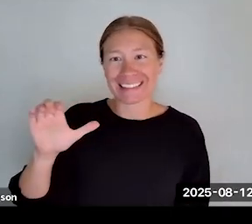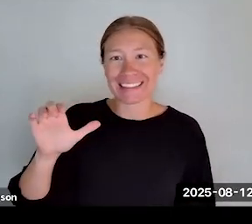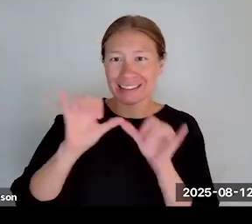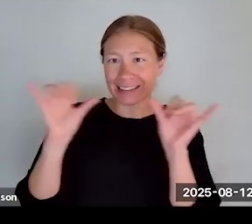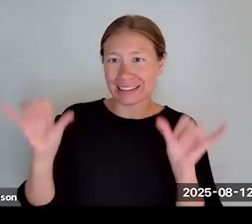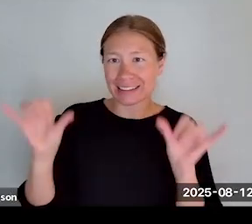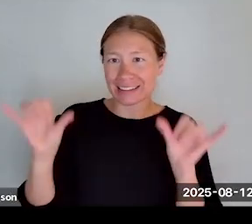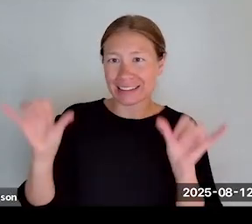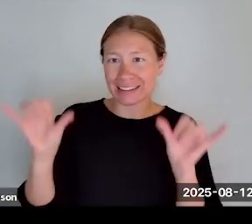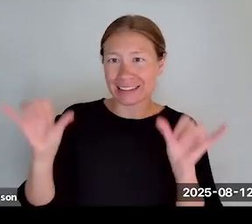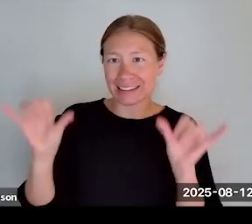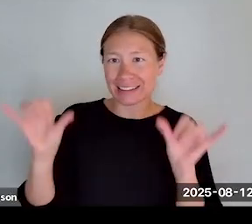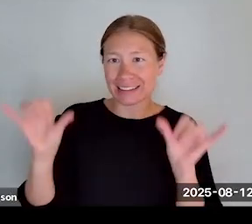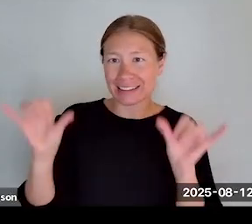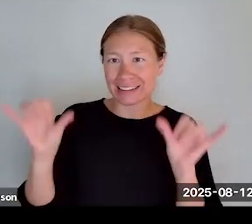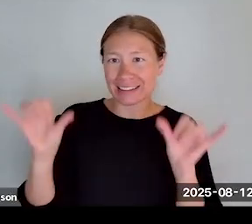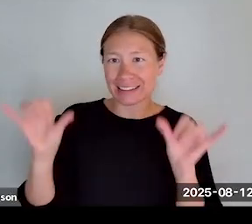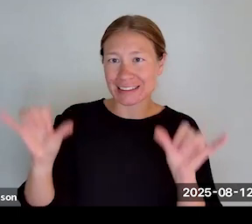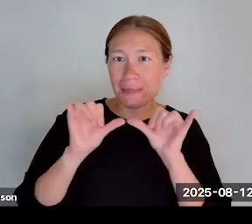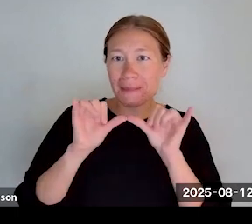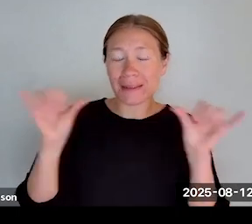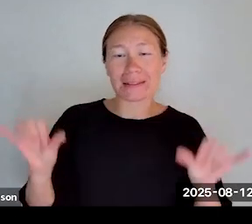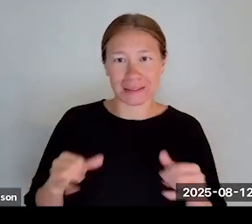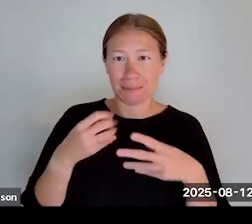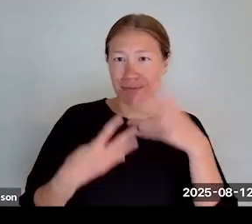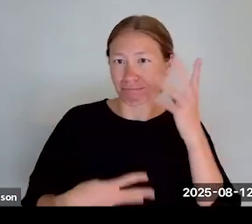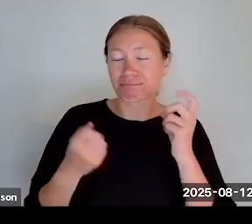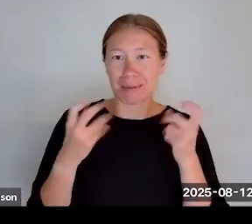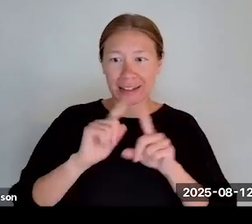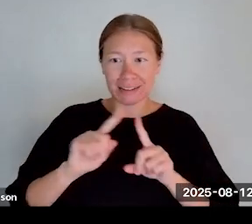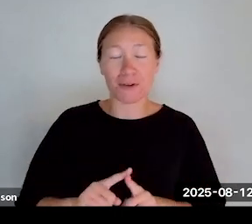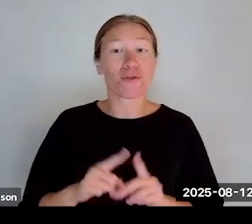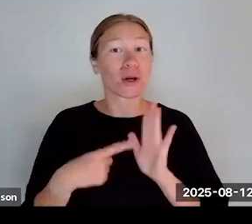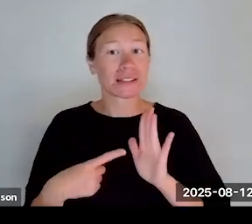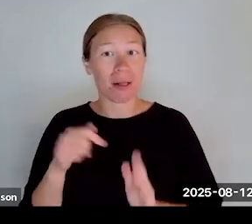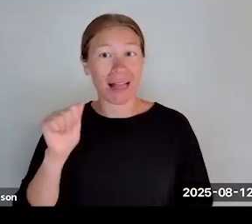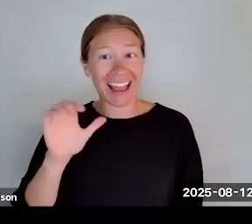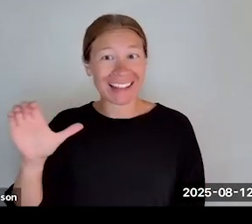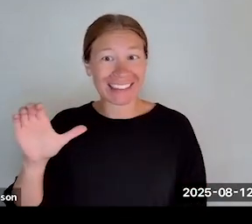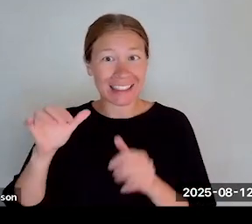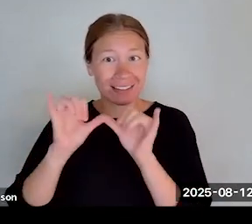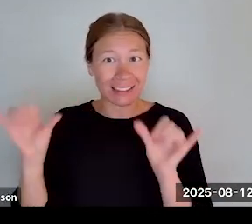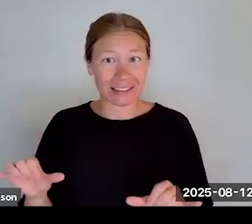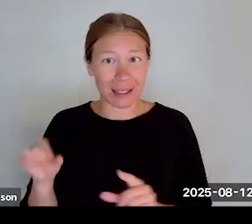For example, AAC devices, such as this tablet shown in the image, featured colorful words and images